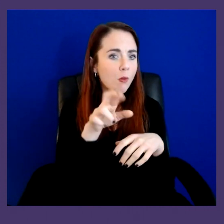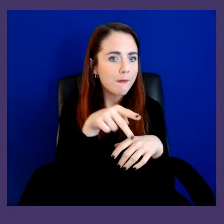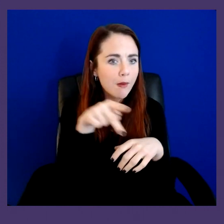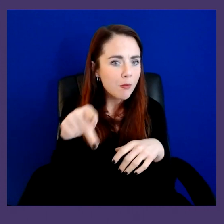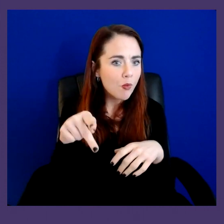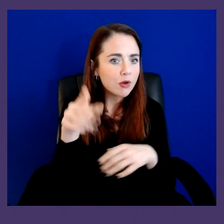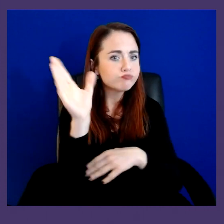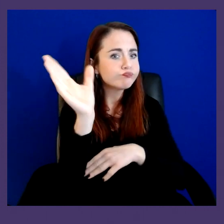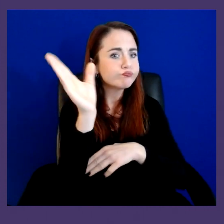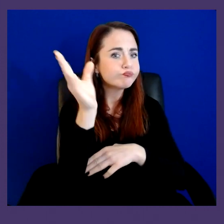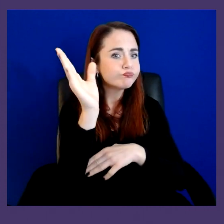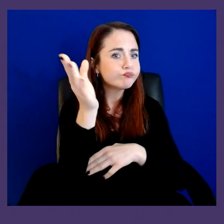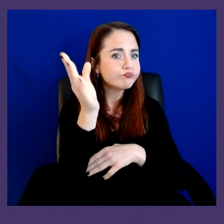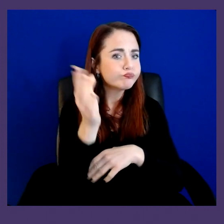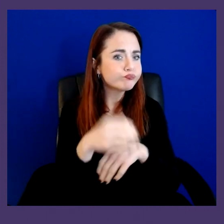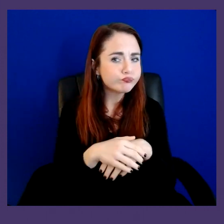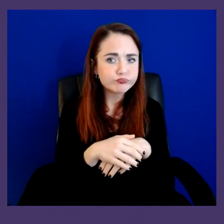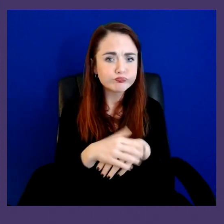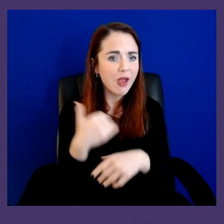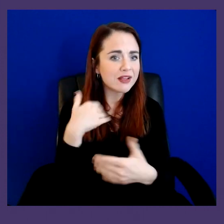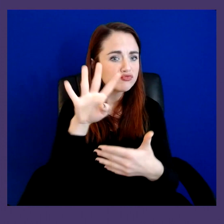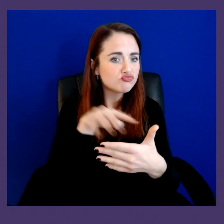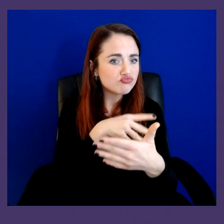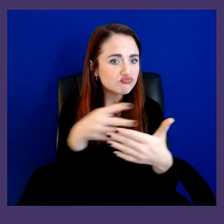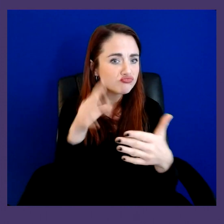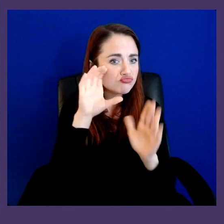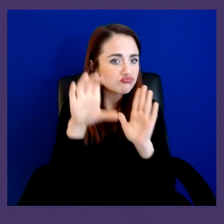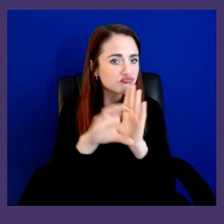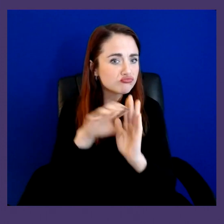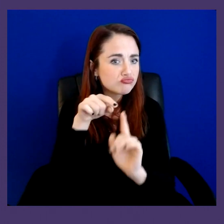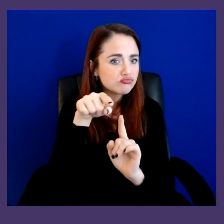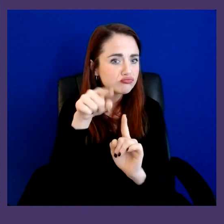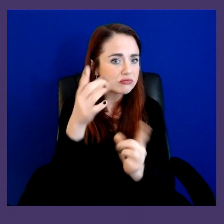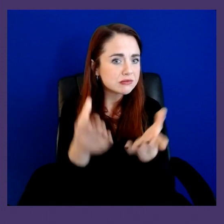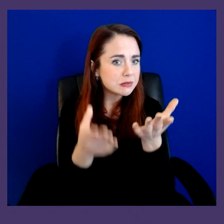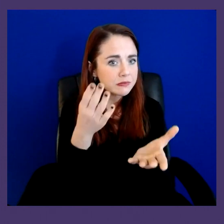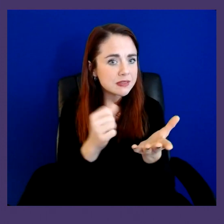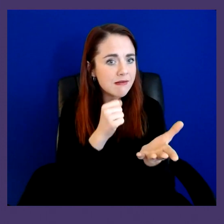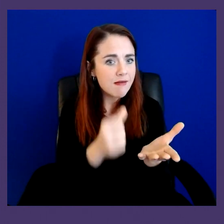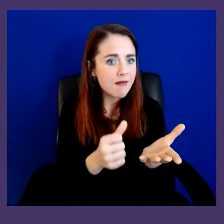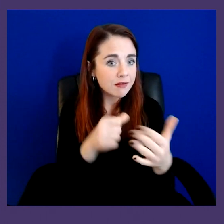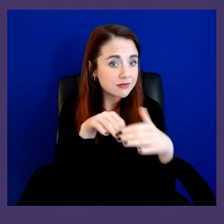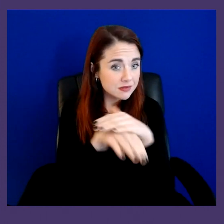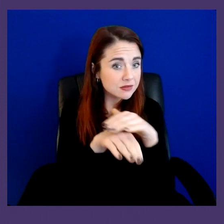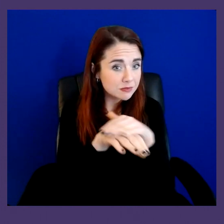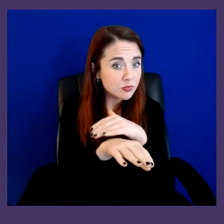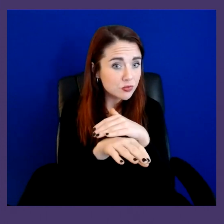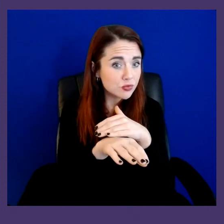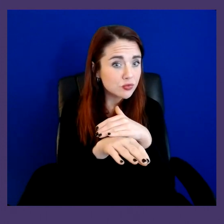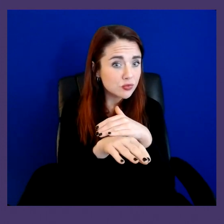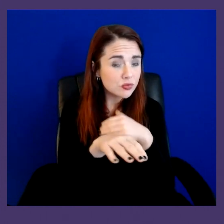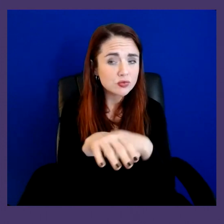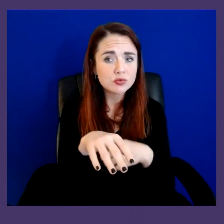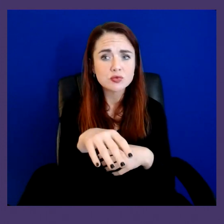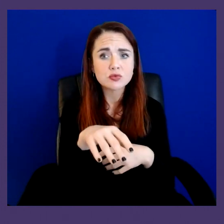has a chart or a graph that may not be accessible, or the accessible text that's provided may not